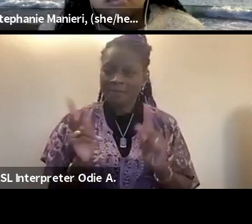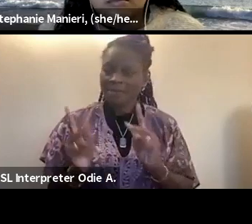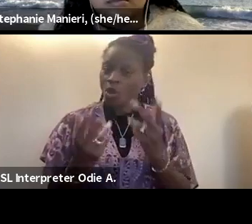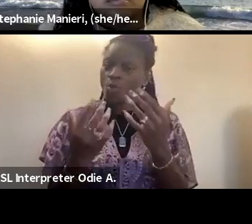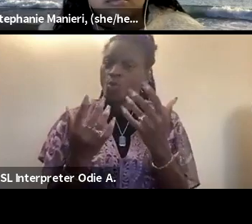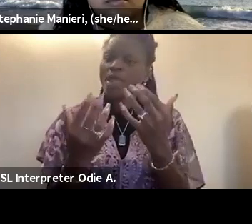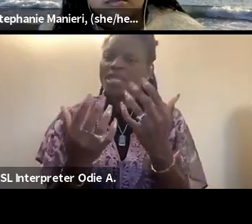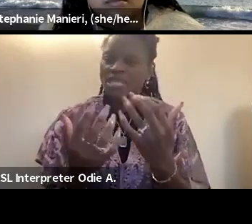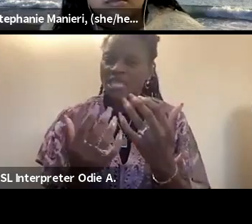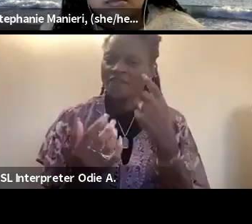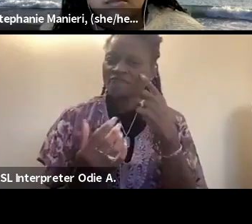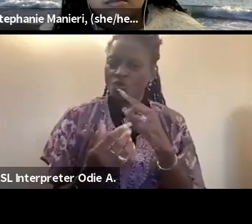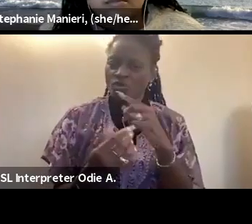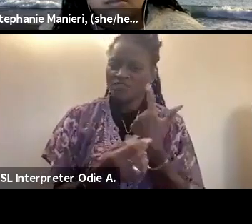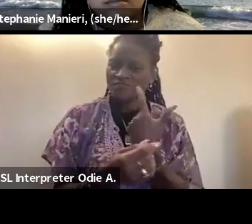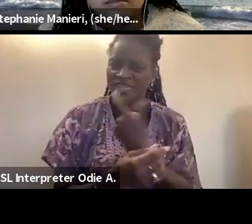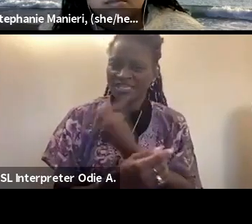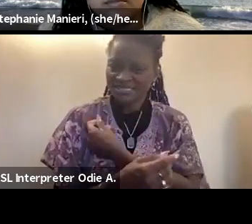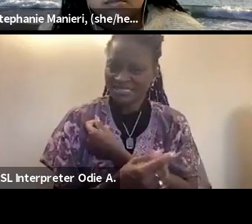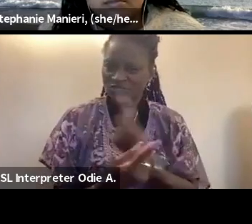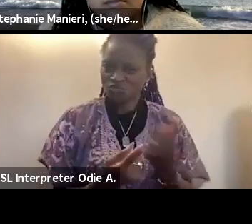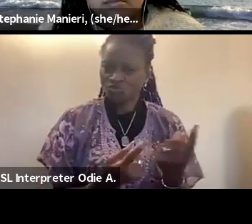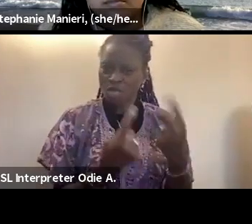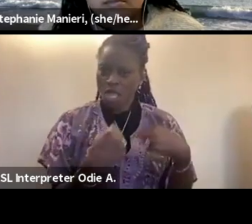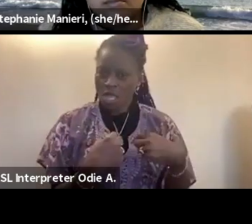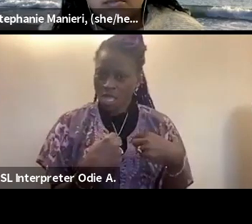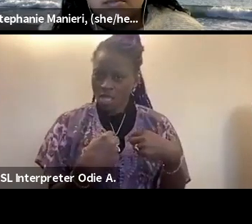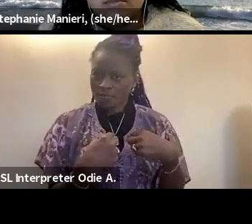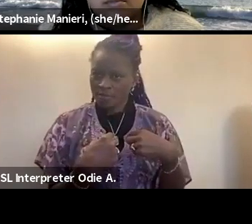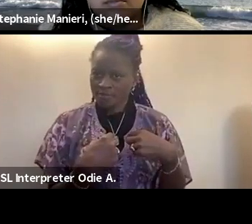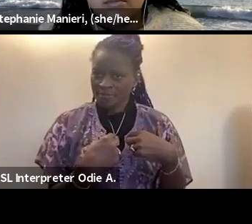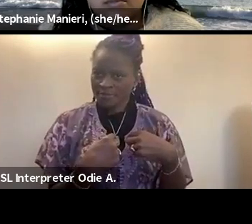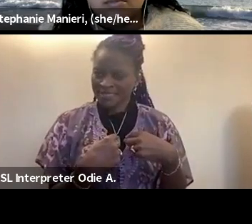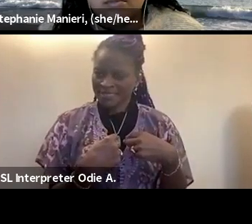vaccine to be here, particularly again, as the holidays come upon us,